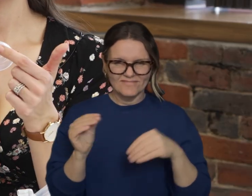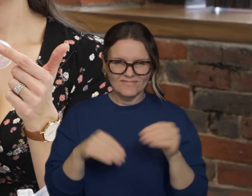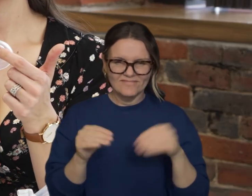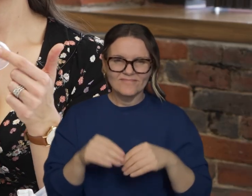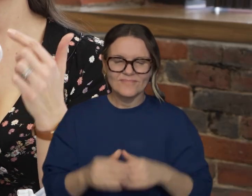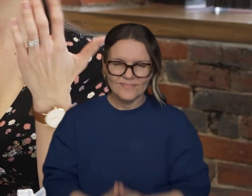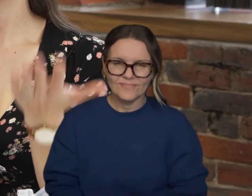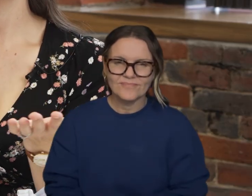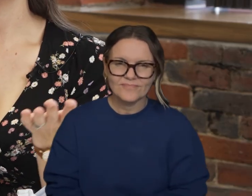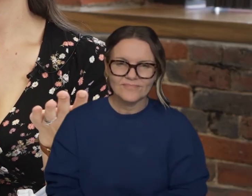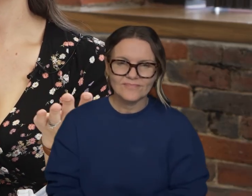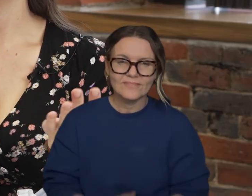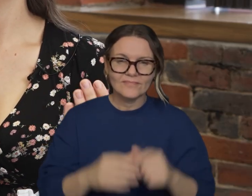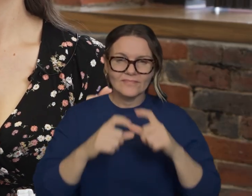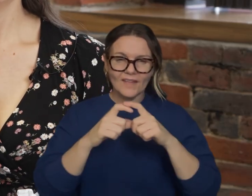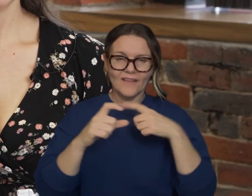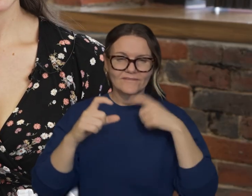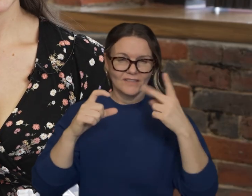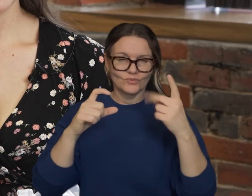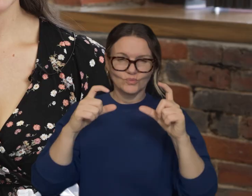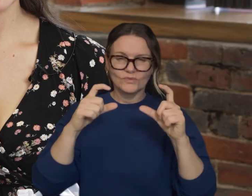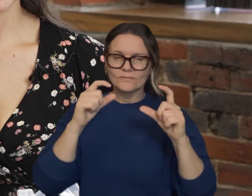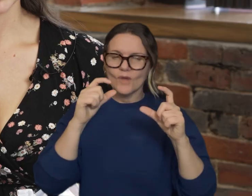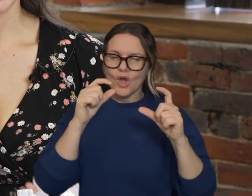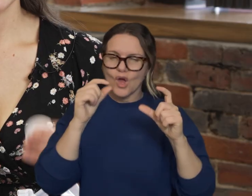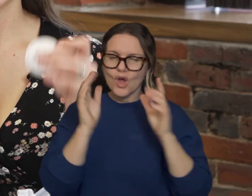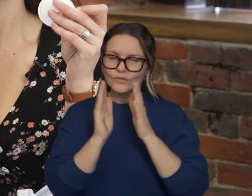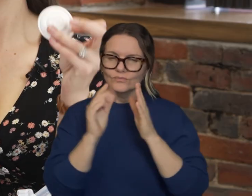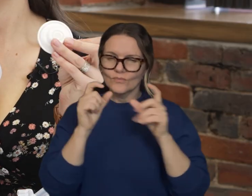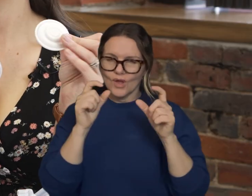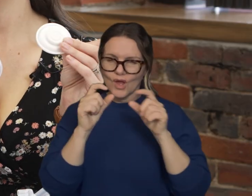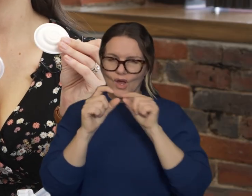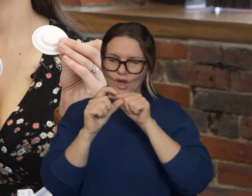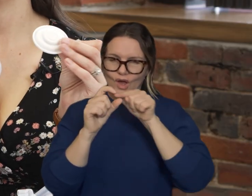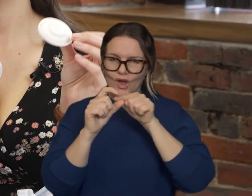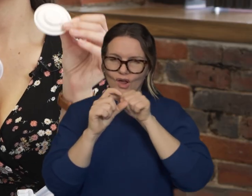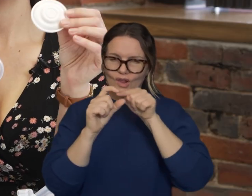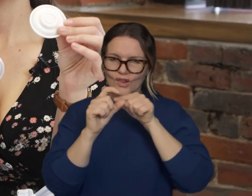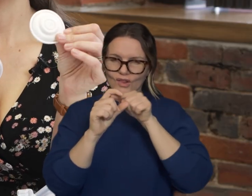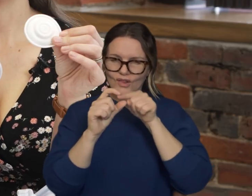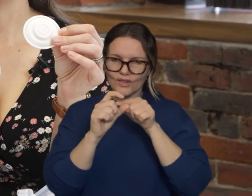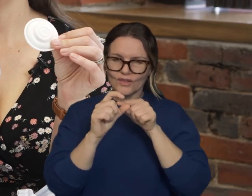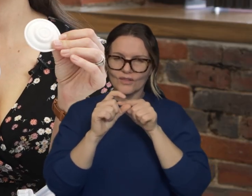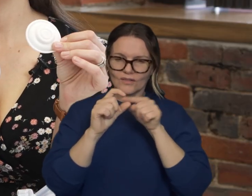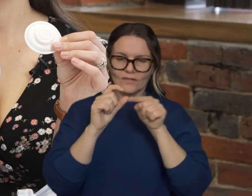that protrusion away from you then I want you to take the white silicone piece with the lip facing